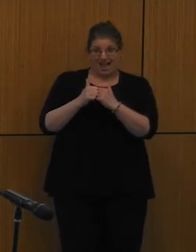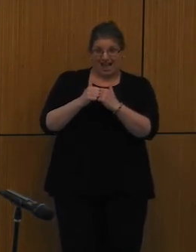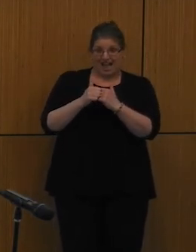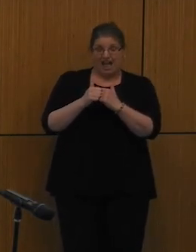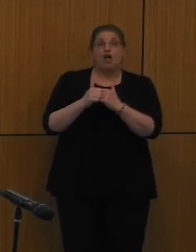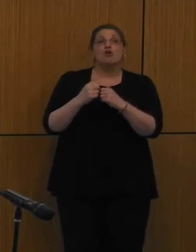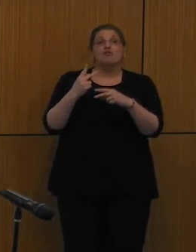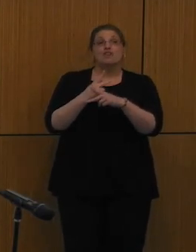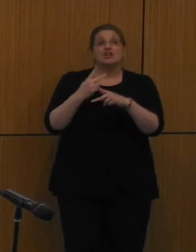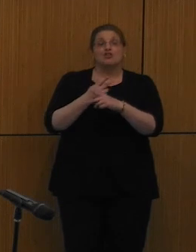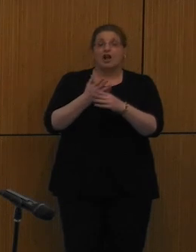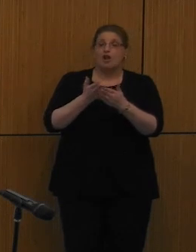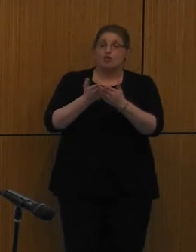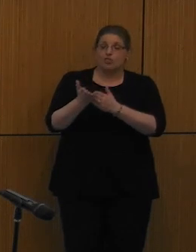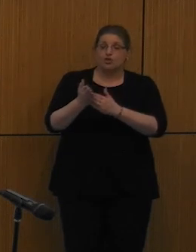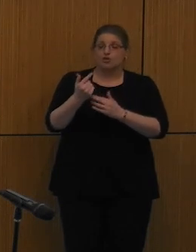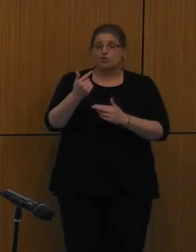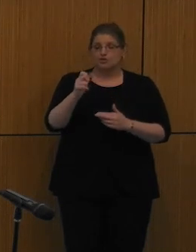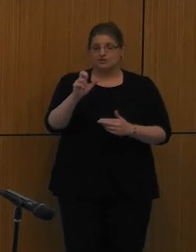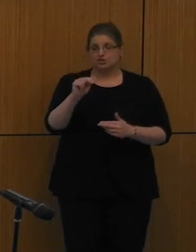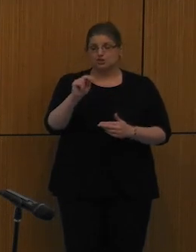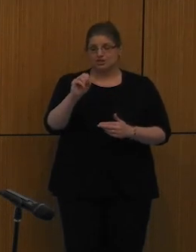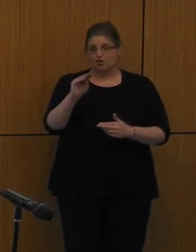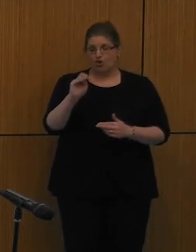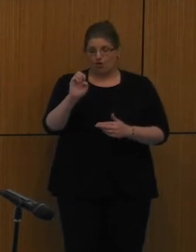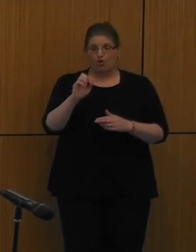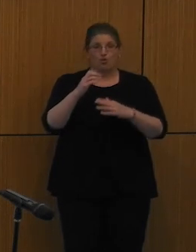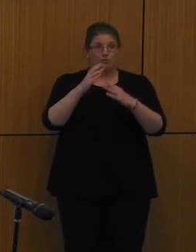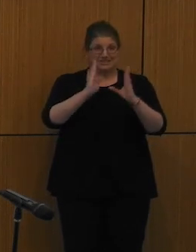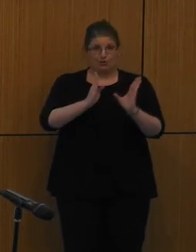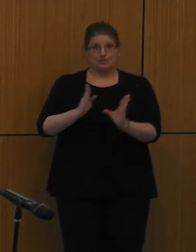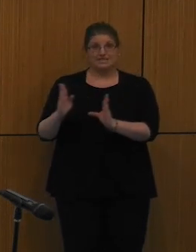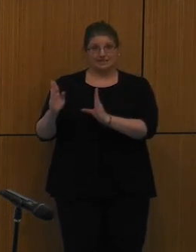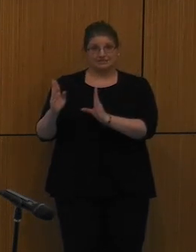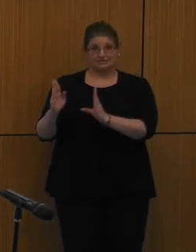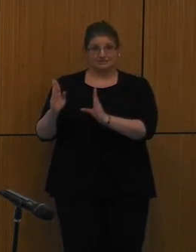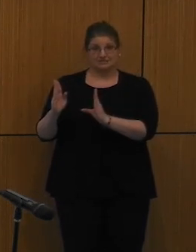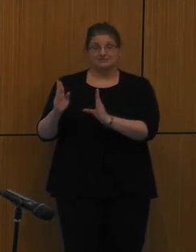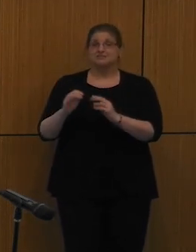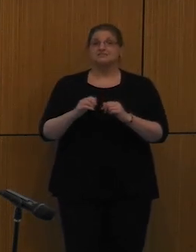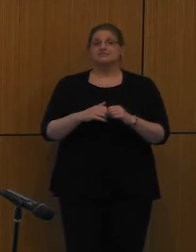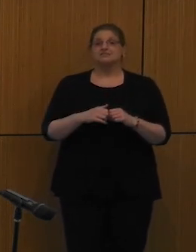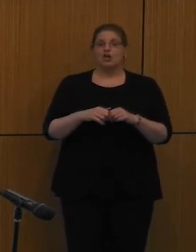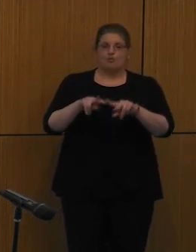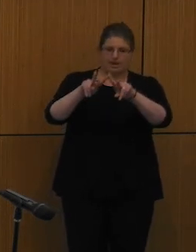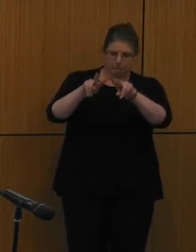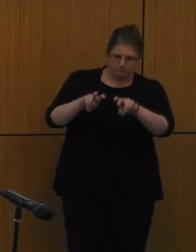So now we're going deeper into the molecules. And looked at DNA, the genome